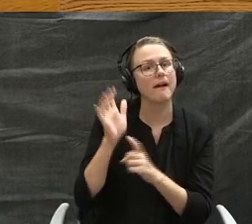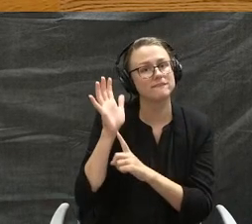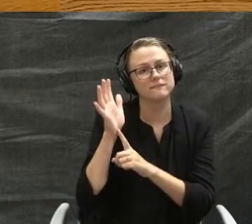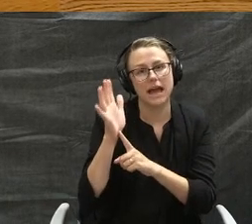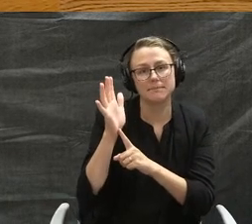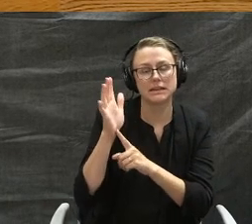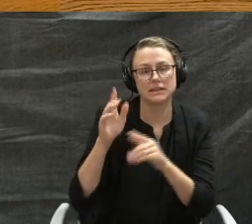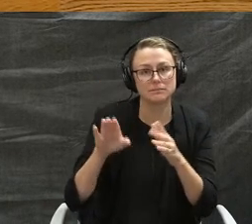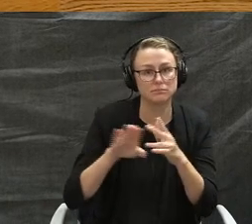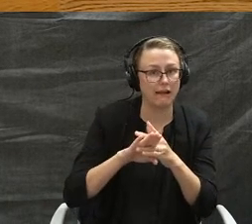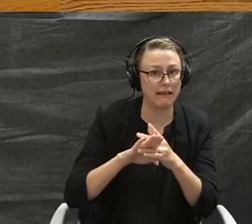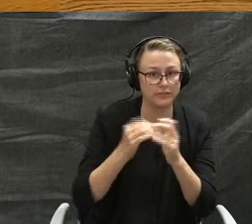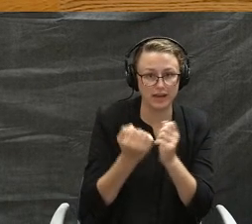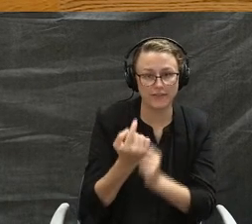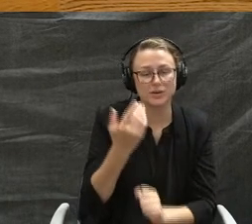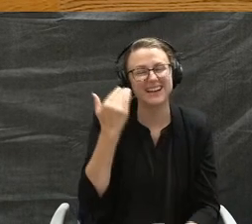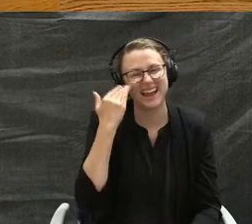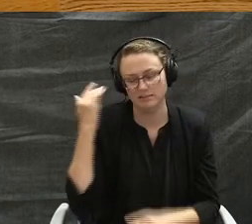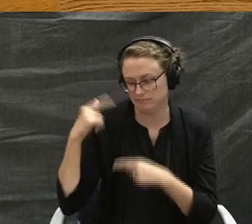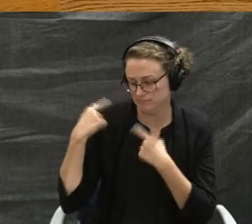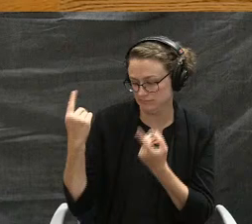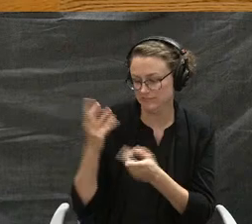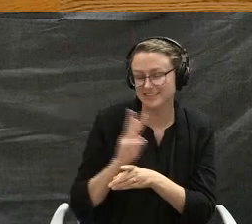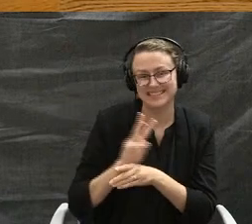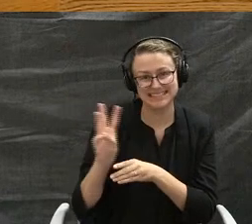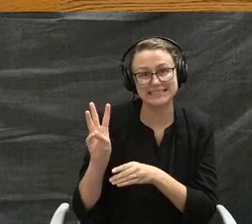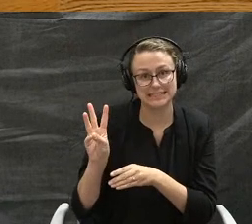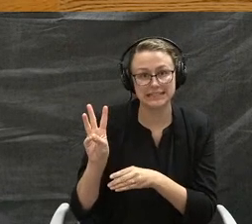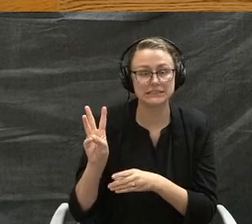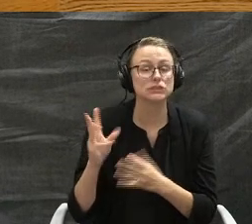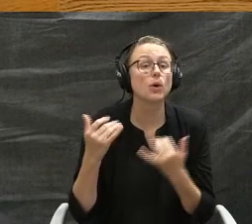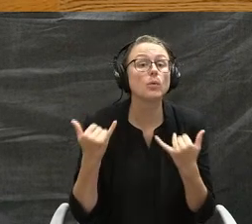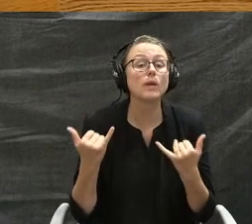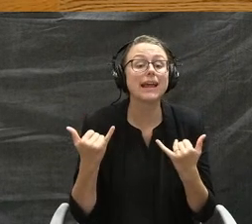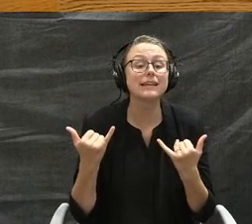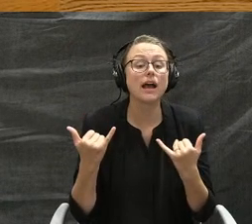know we've been here since 6:00 o'clock, so it right now is